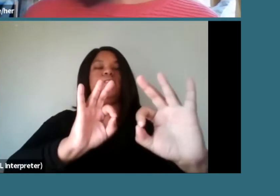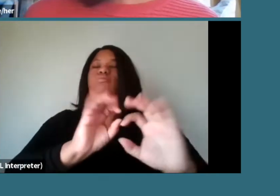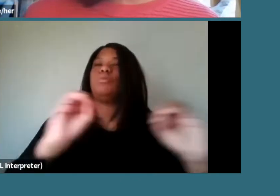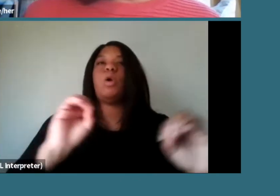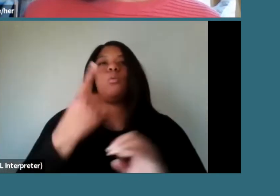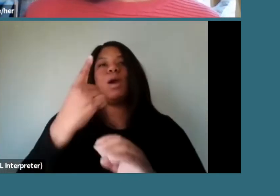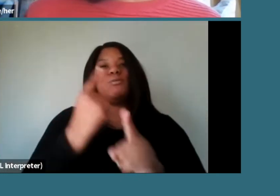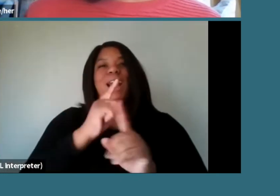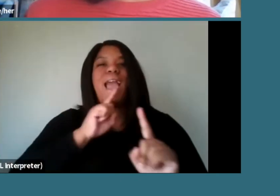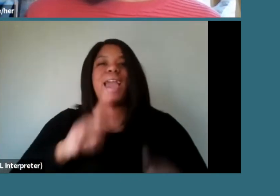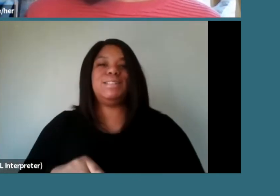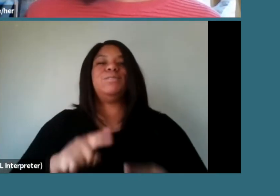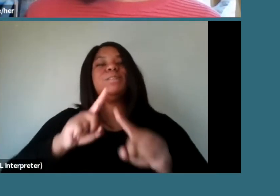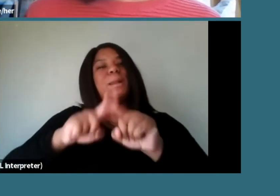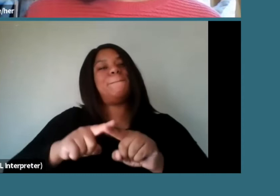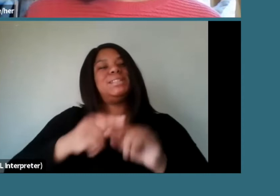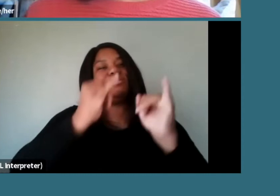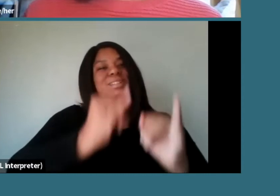It's a case by case basis.